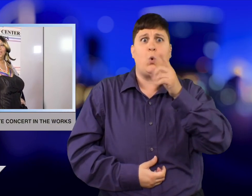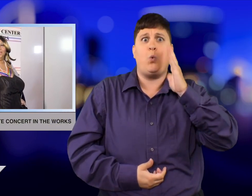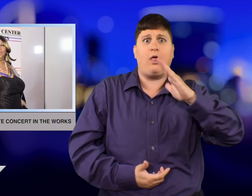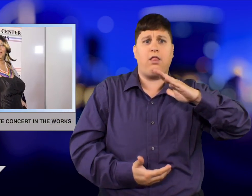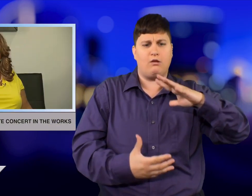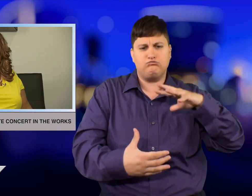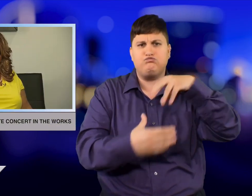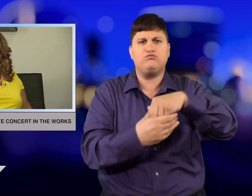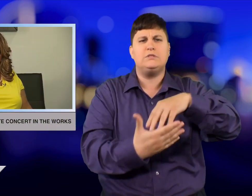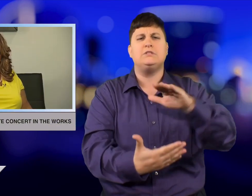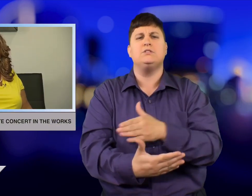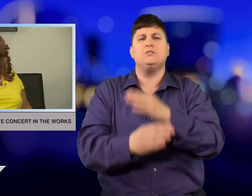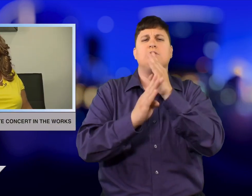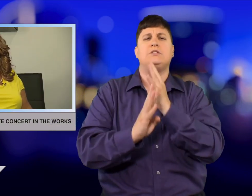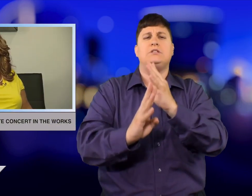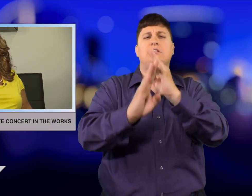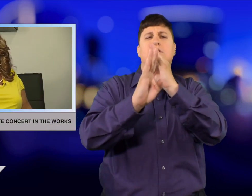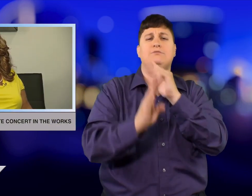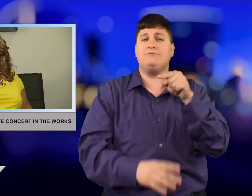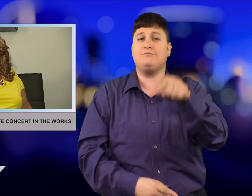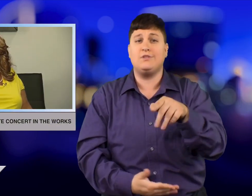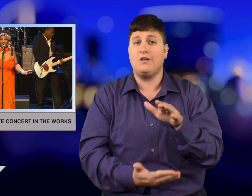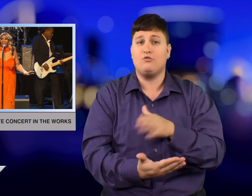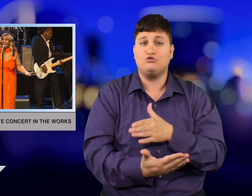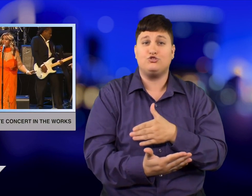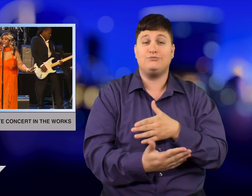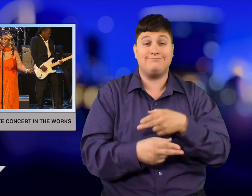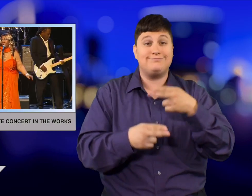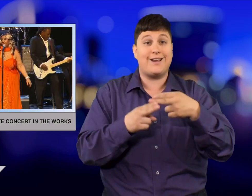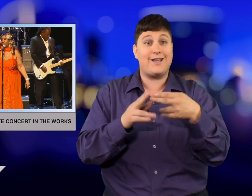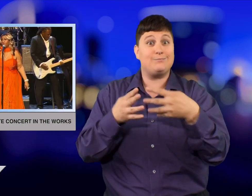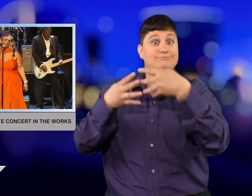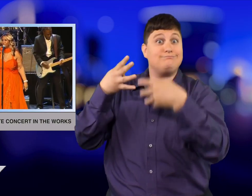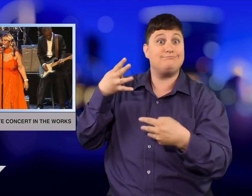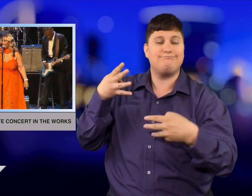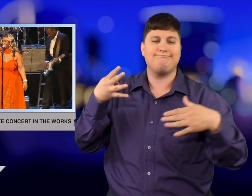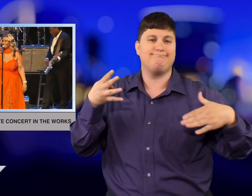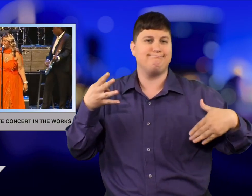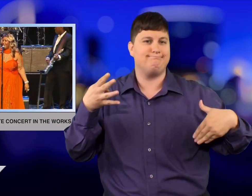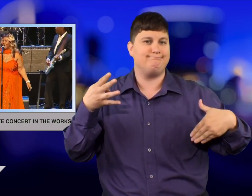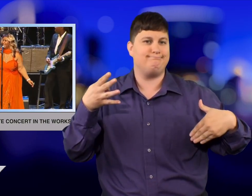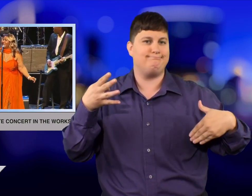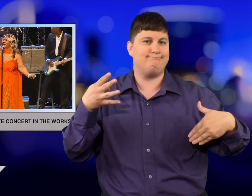No word on which artists will be a part of the lineup.